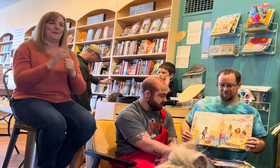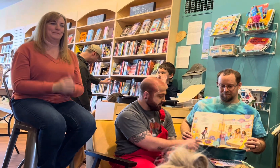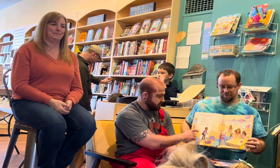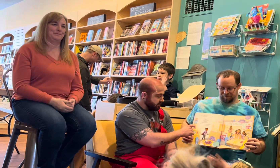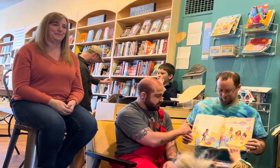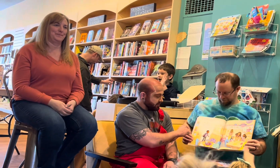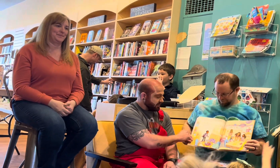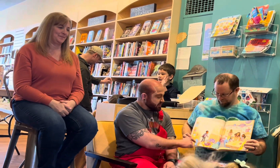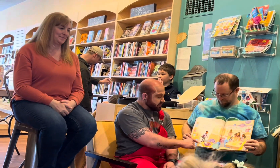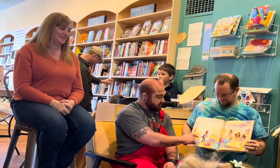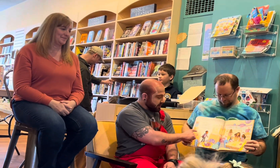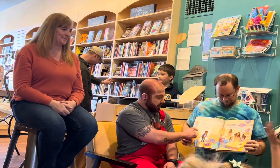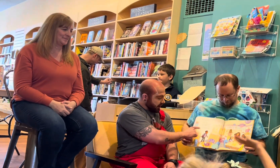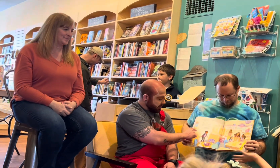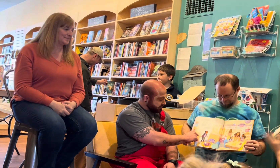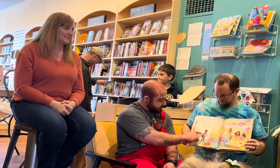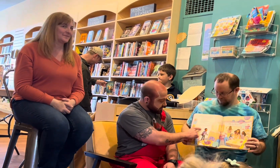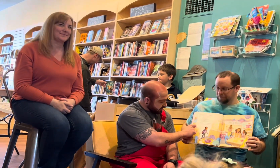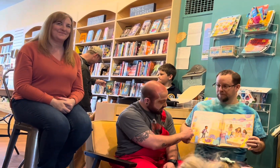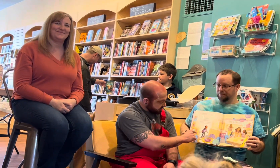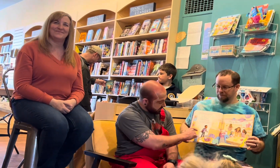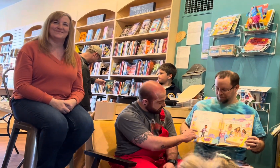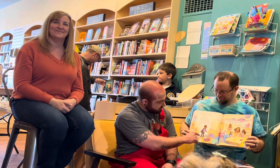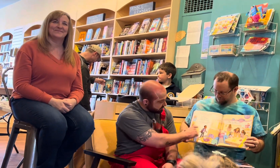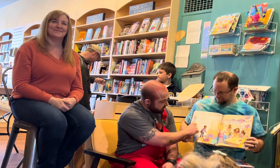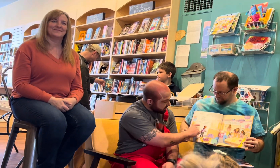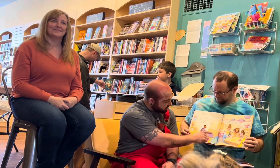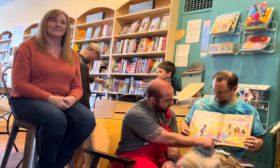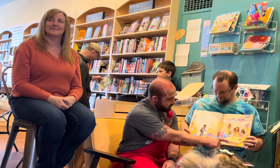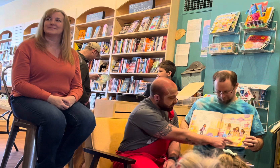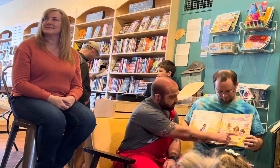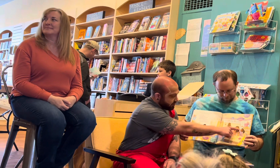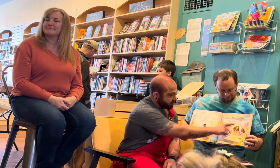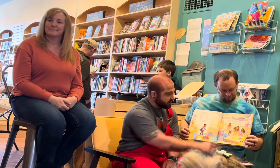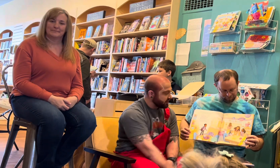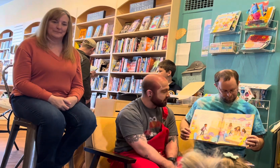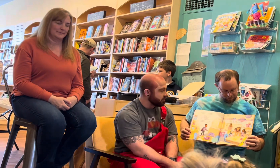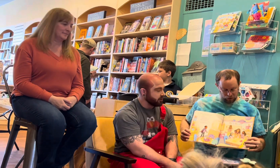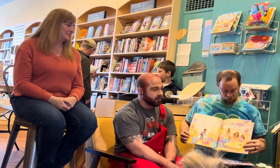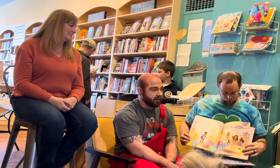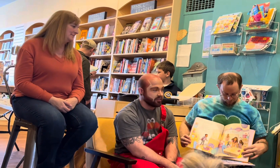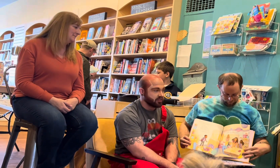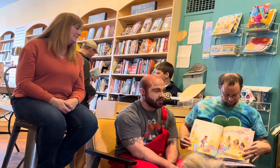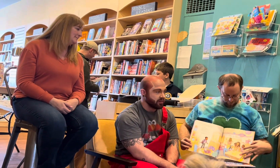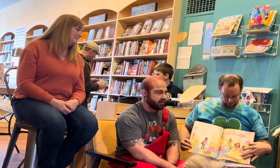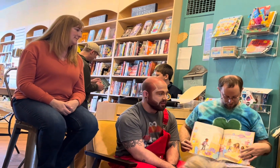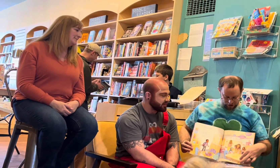everywhere on there. BUSTER: Yeah. Let's see. Getting there. We're almost there. We're going to find out soon.